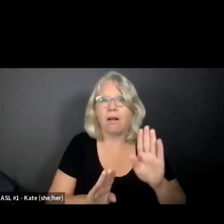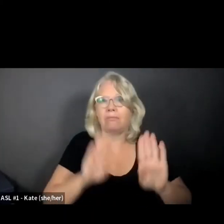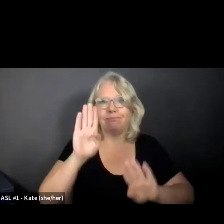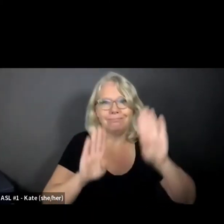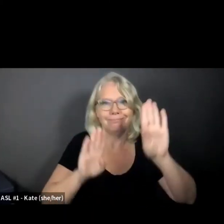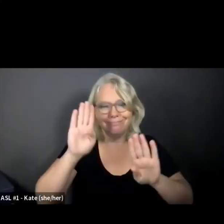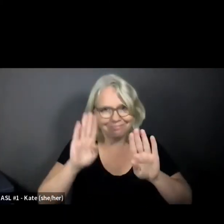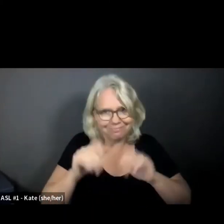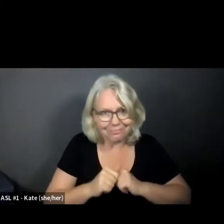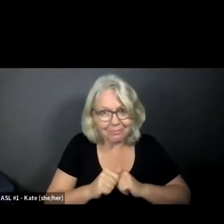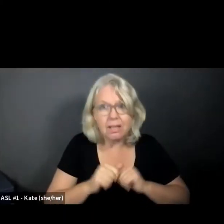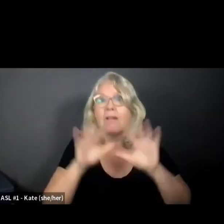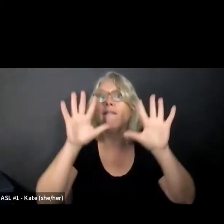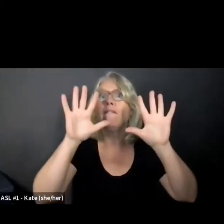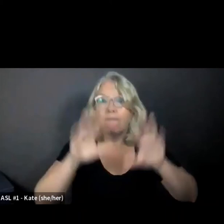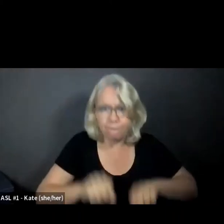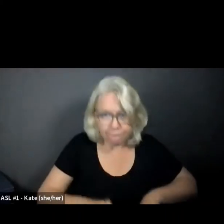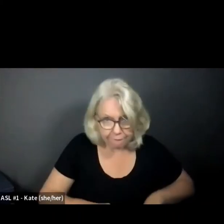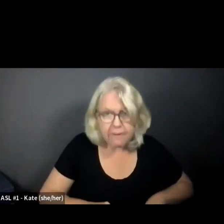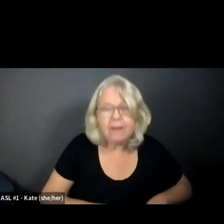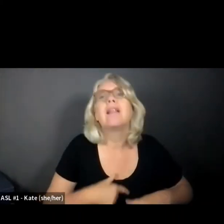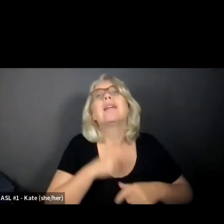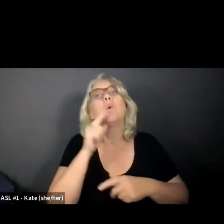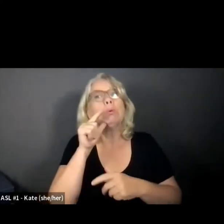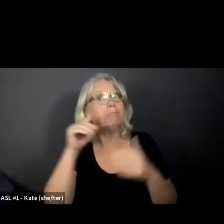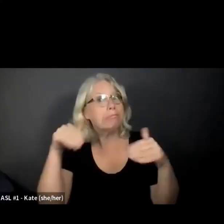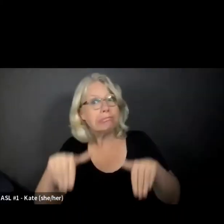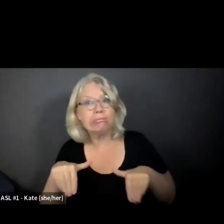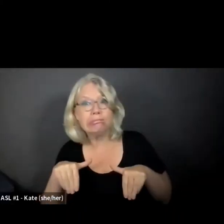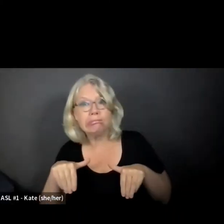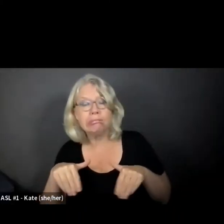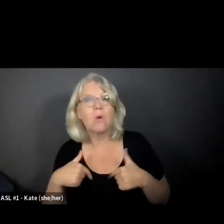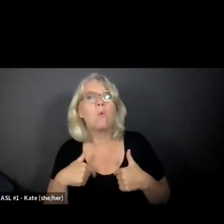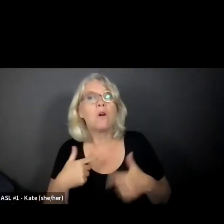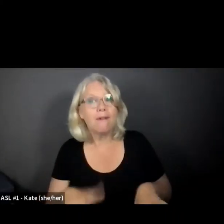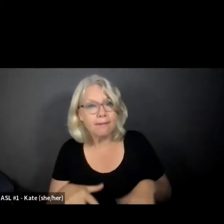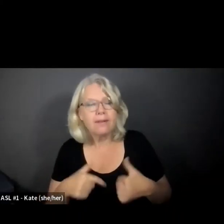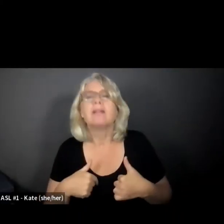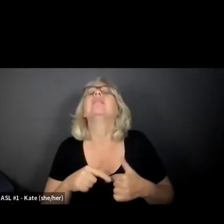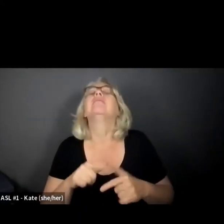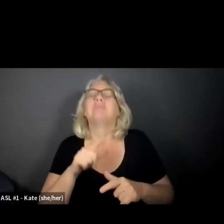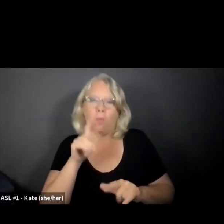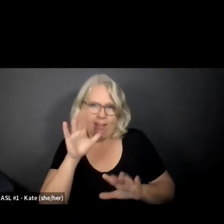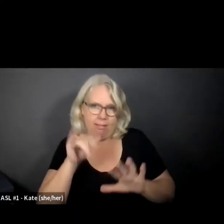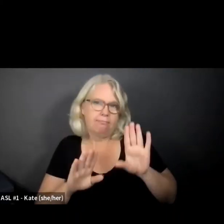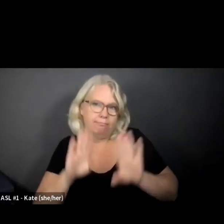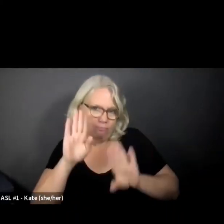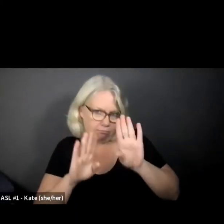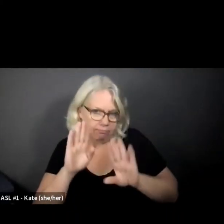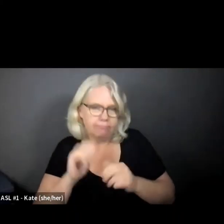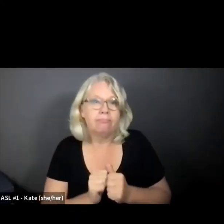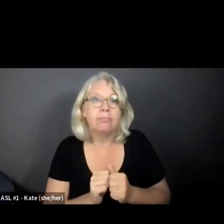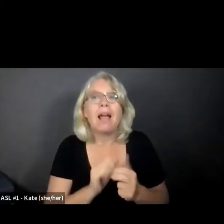WHEN CALLED UPON THOSE PERSONS ON THE PHONE CAN UNMUTE YOUR CALL, SAYING YOUR NAME - AND